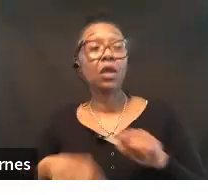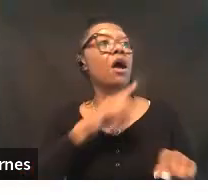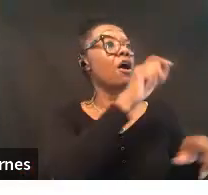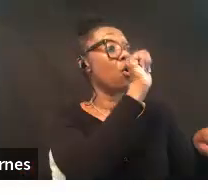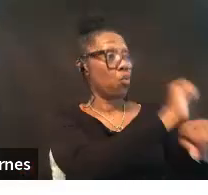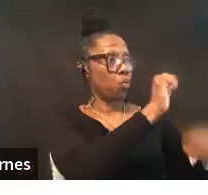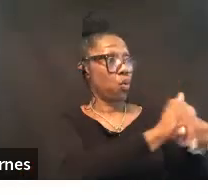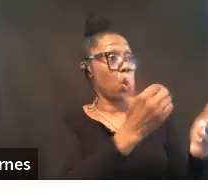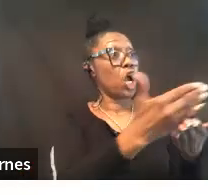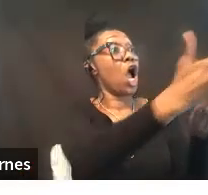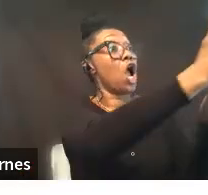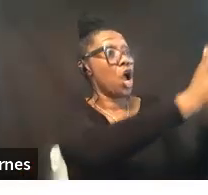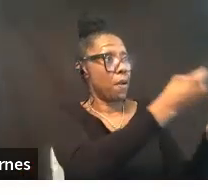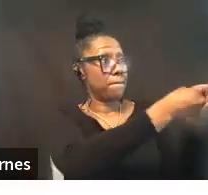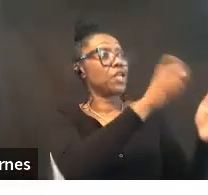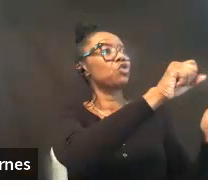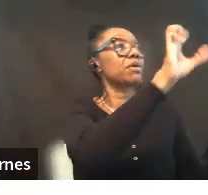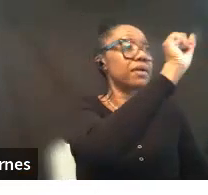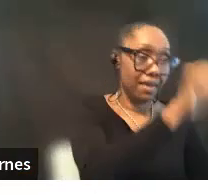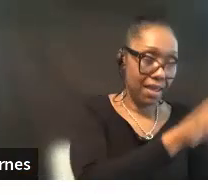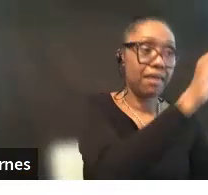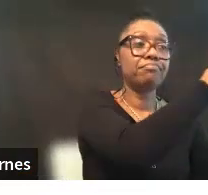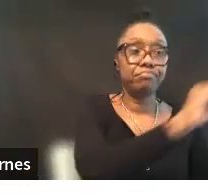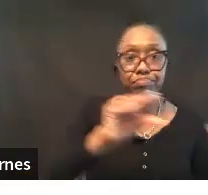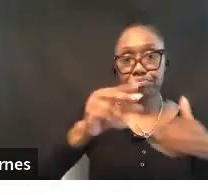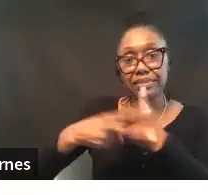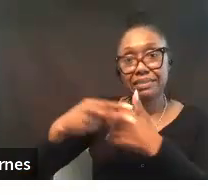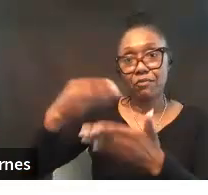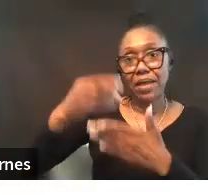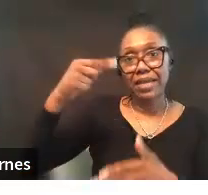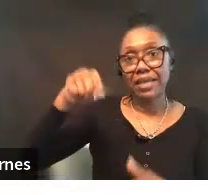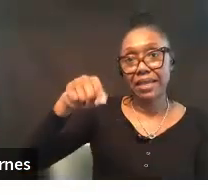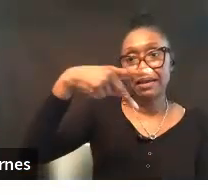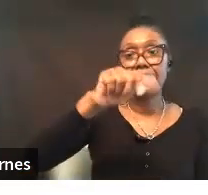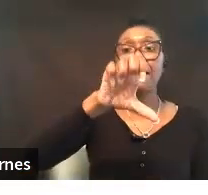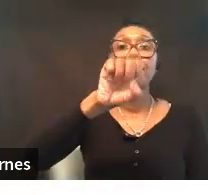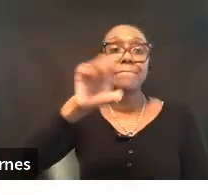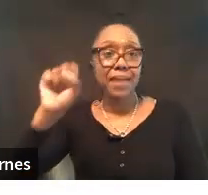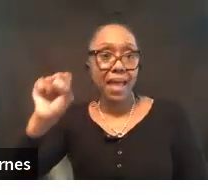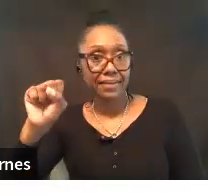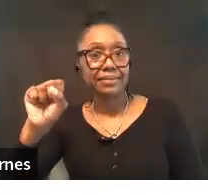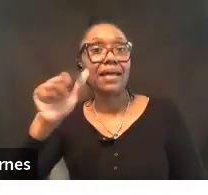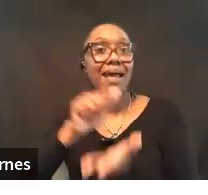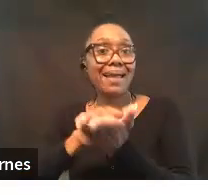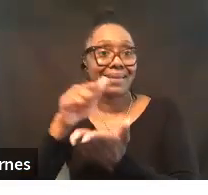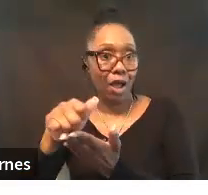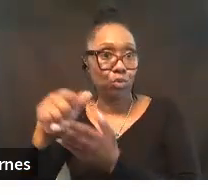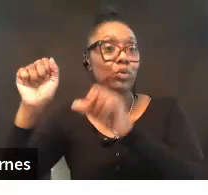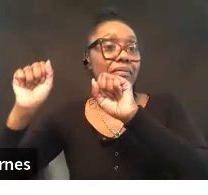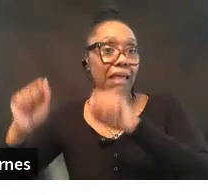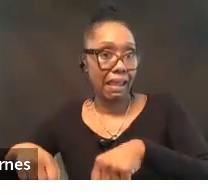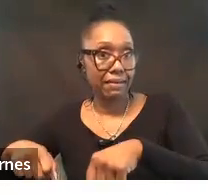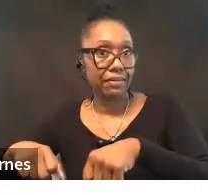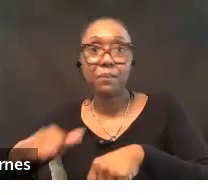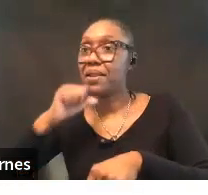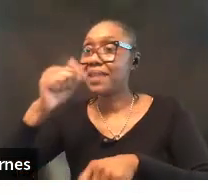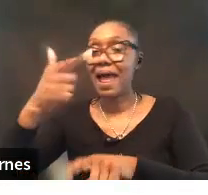And other resources that were contribute to the eventual goal that you've stated to Social Security. Okay.